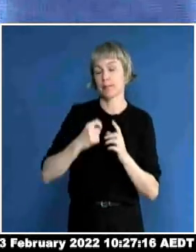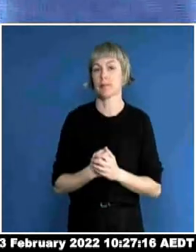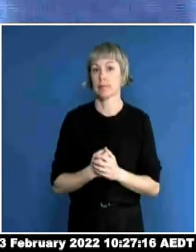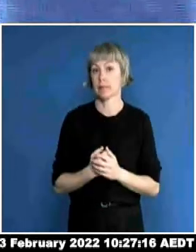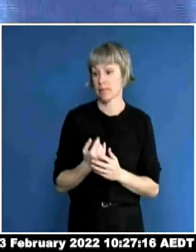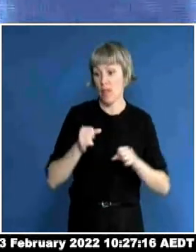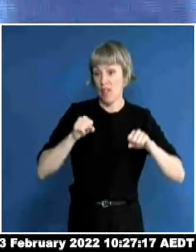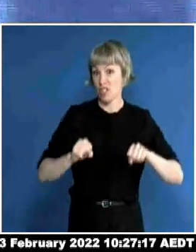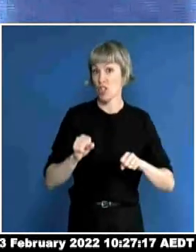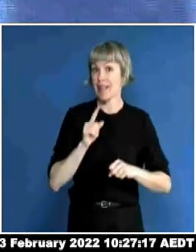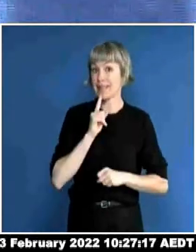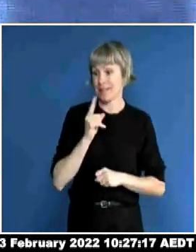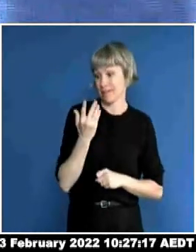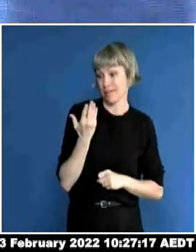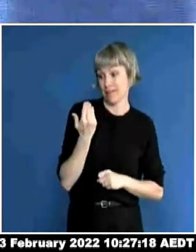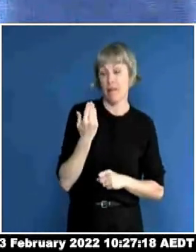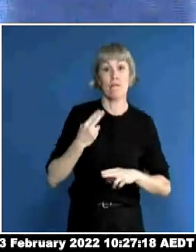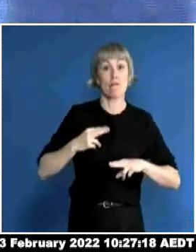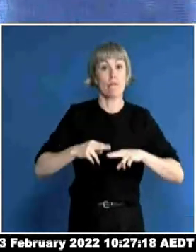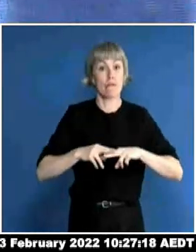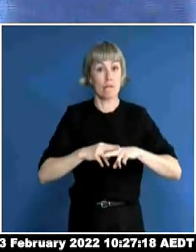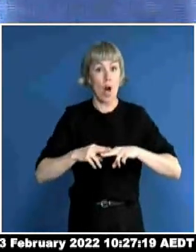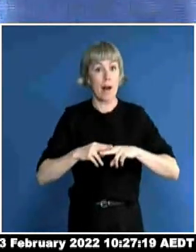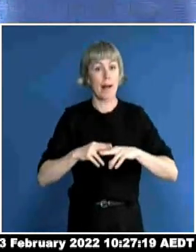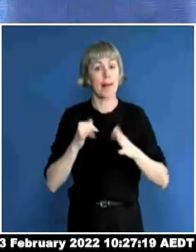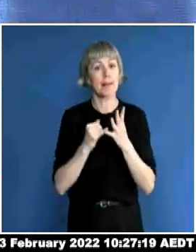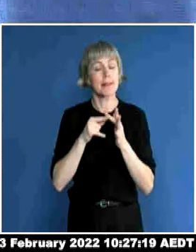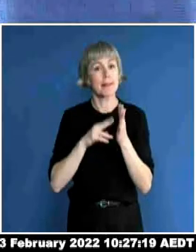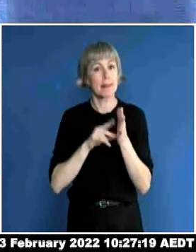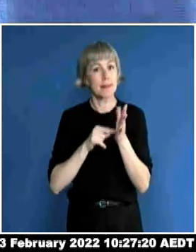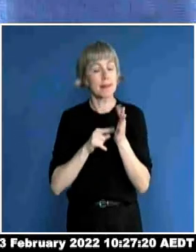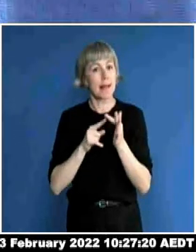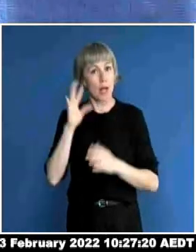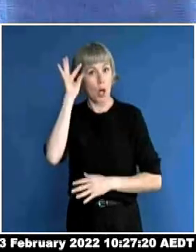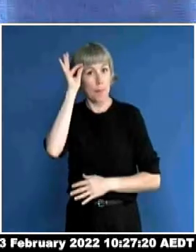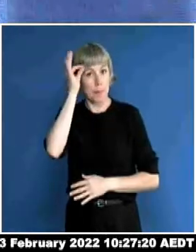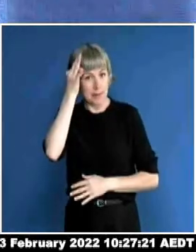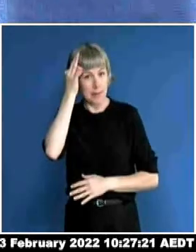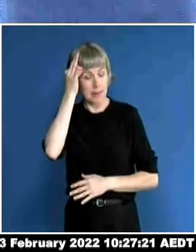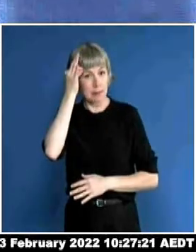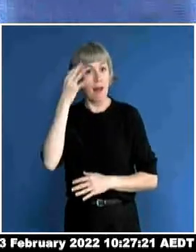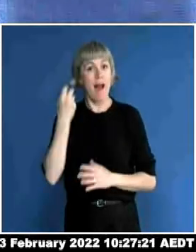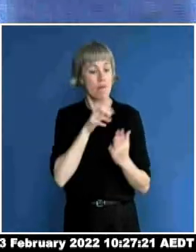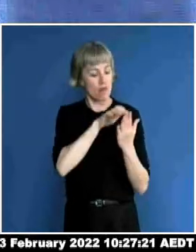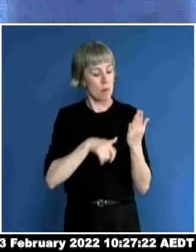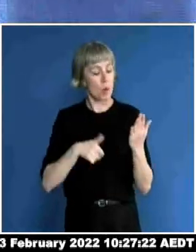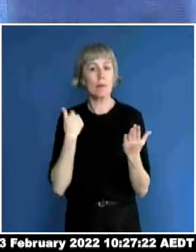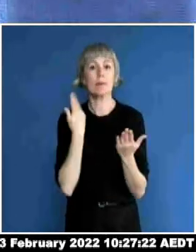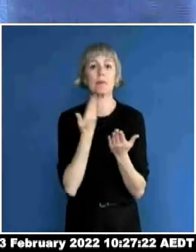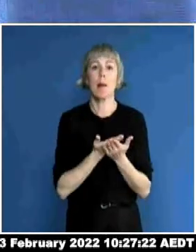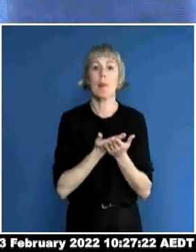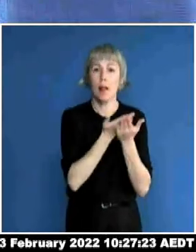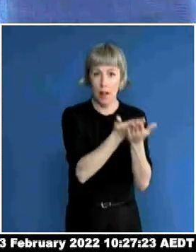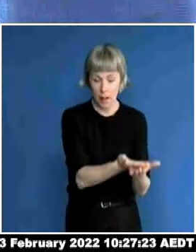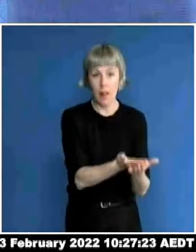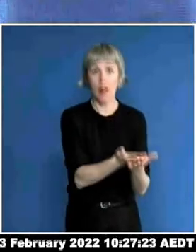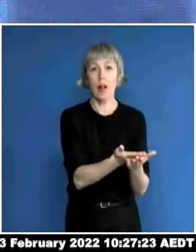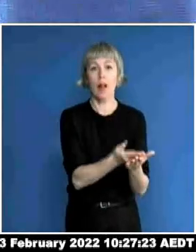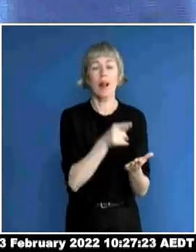References Committee tabled its report 'Purpose, intent and adequacy of the Disability Support Pension'.